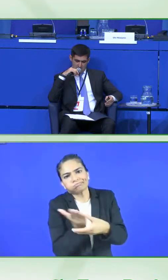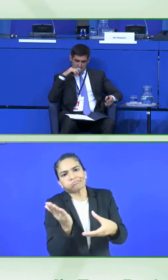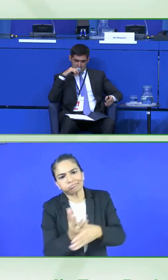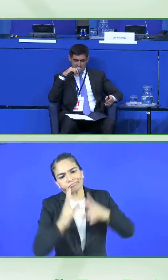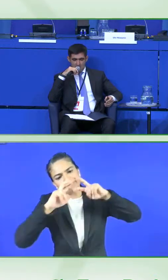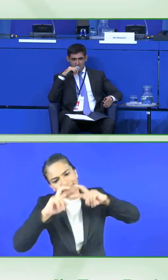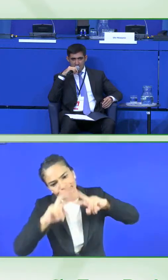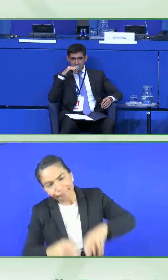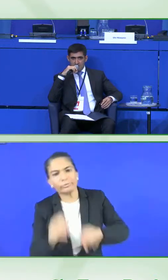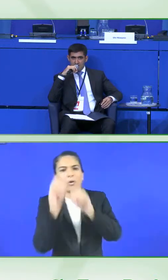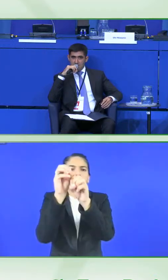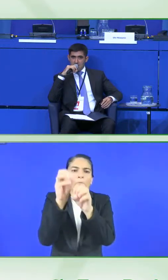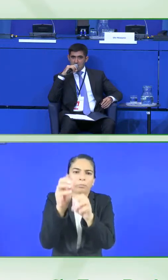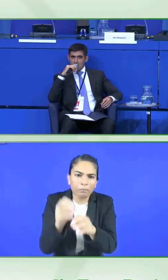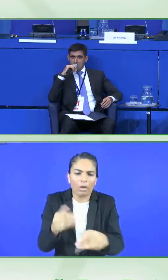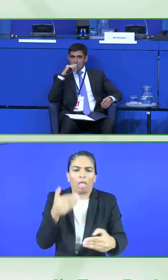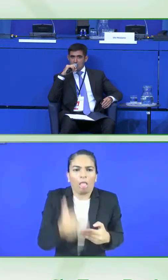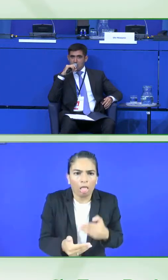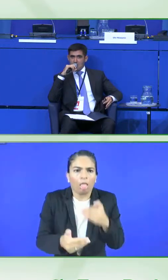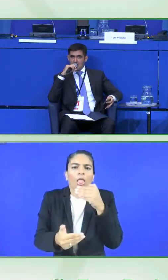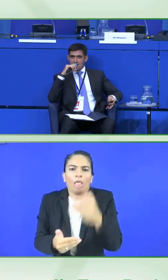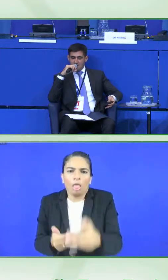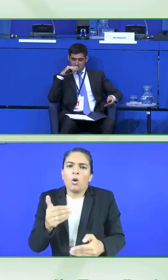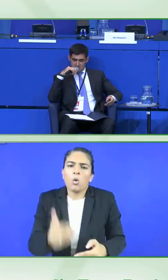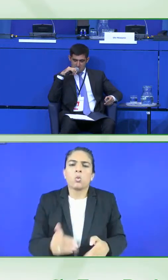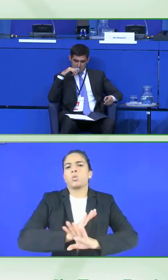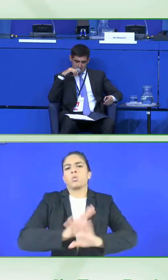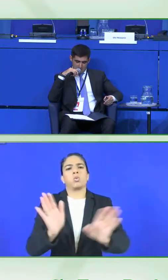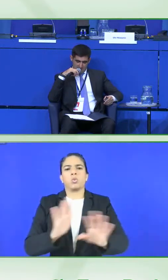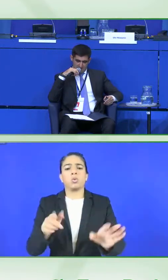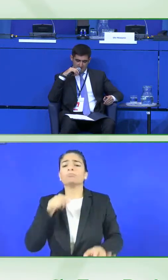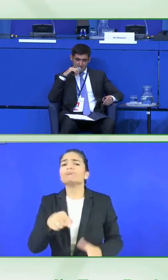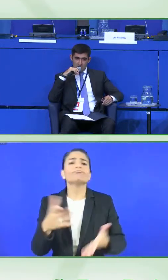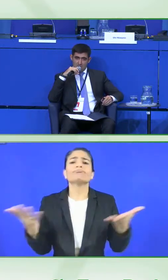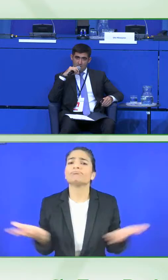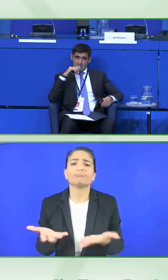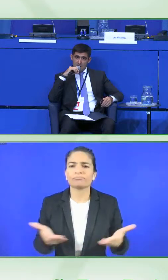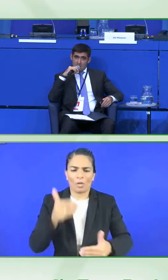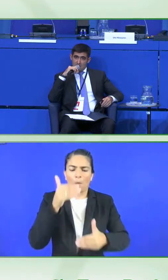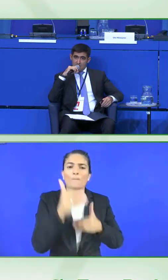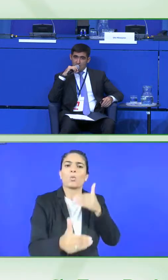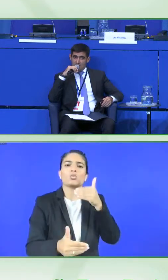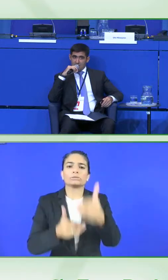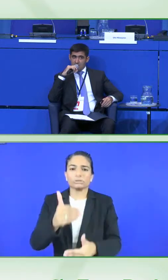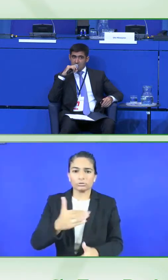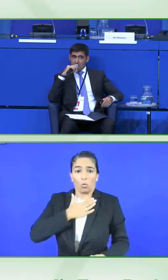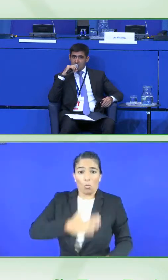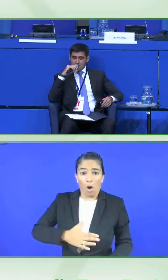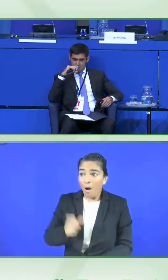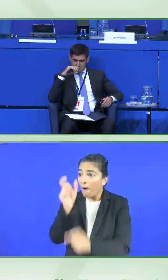benefits. This new system was developed using the latest technologies, an integrated database from